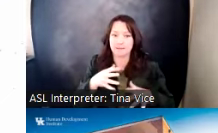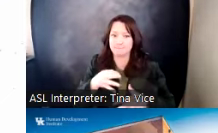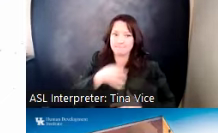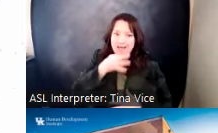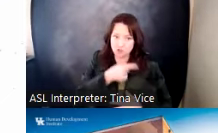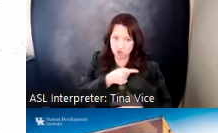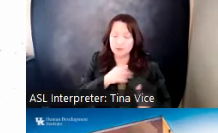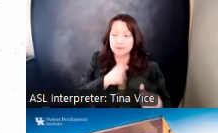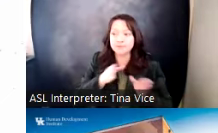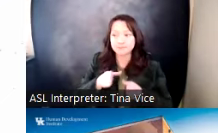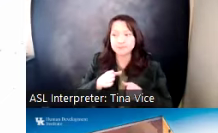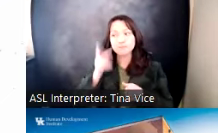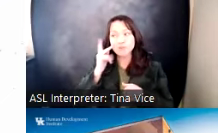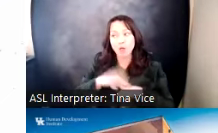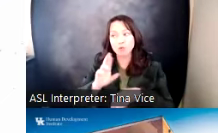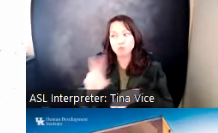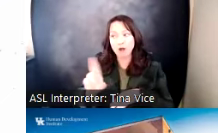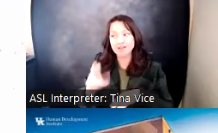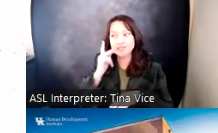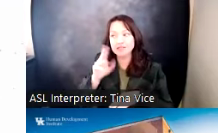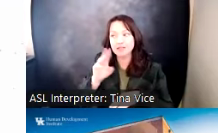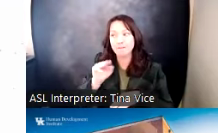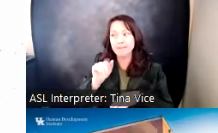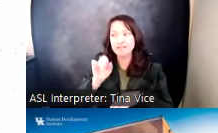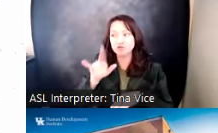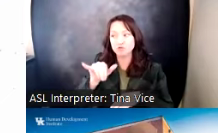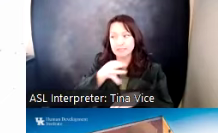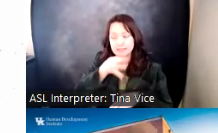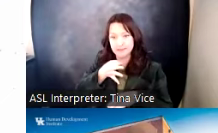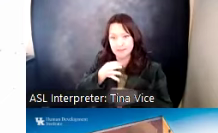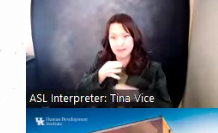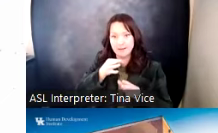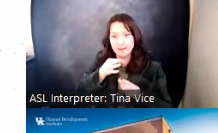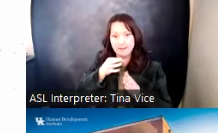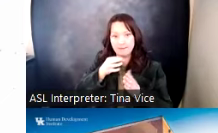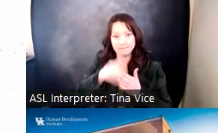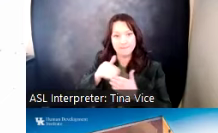right there. Uh kind of the mastery uh patterns there. Um and so it helped